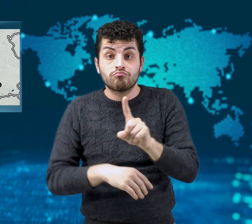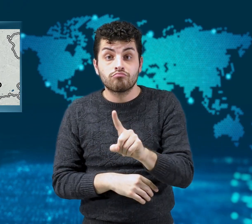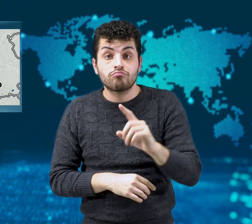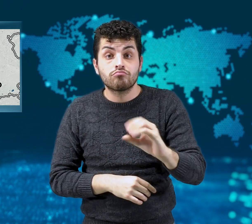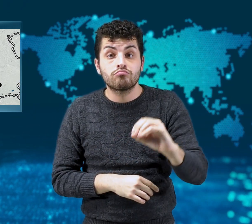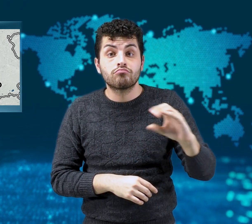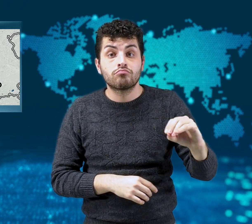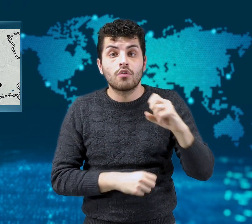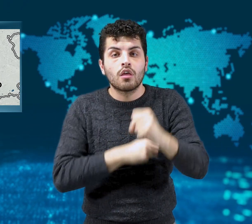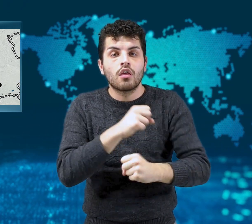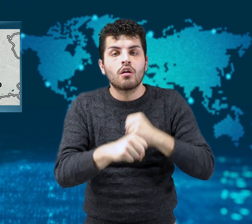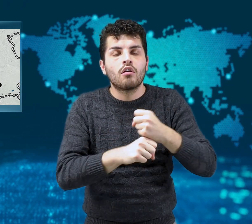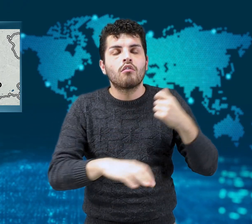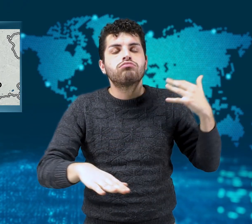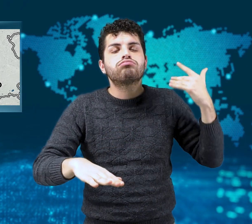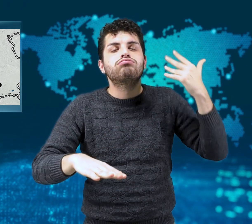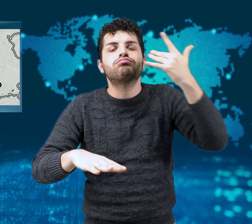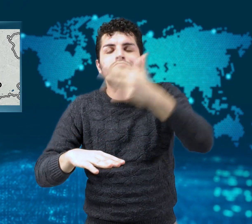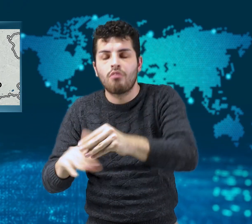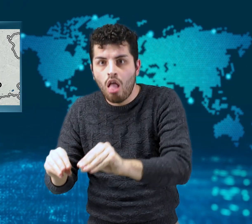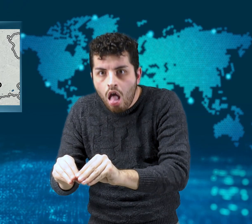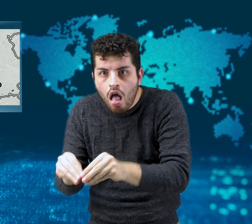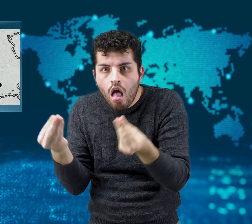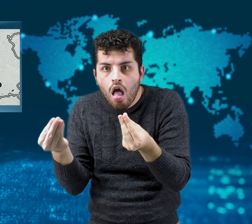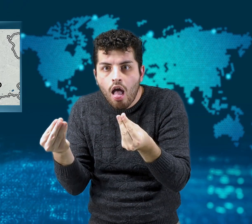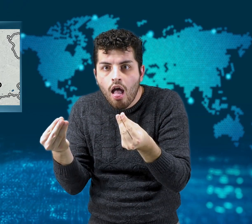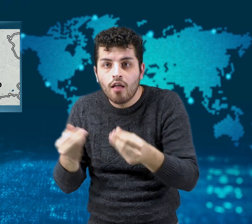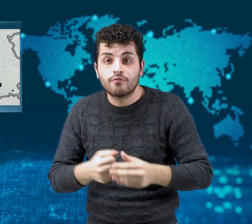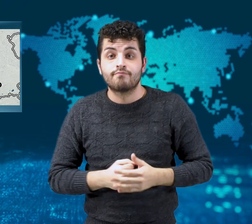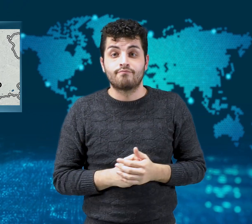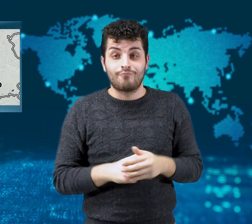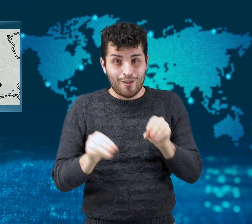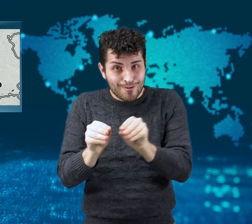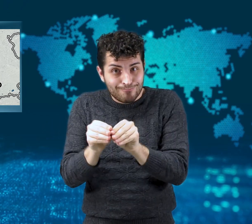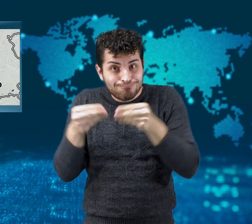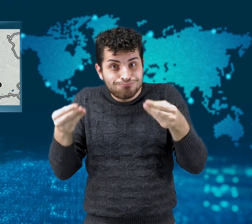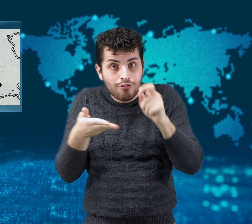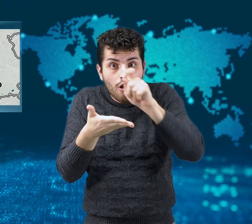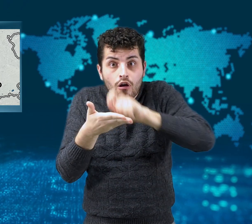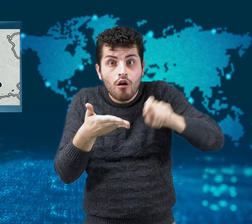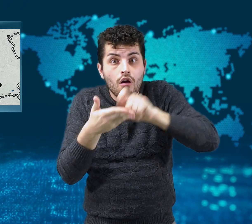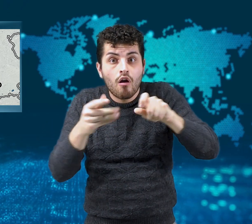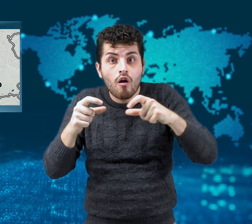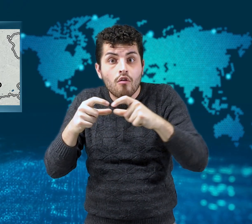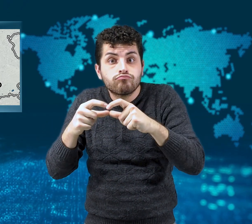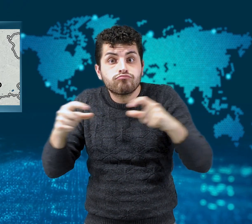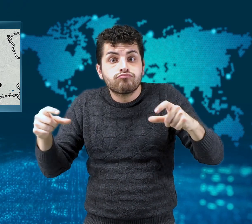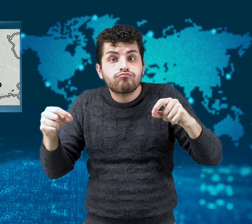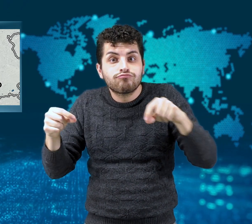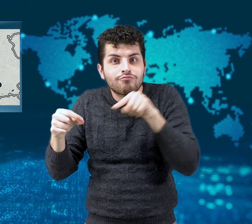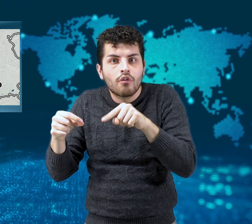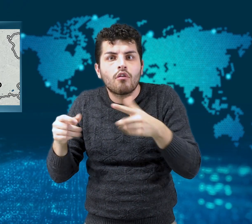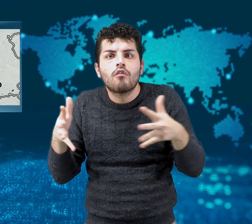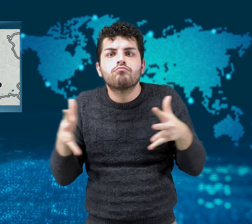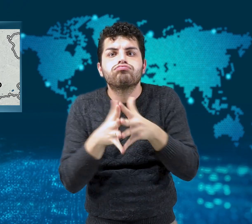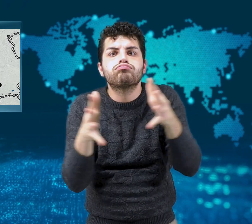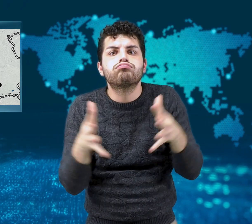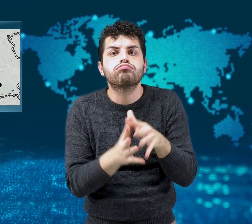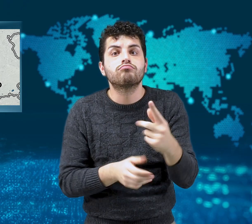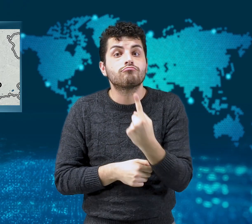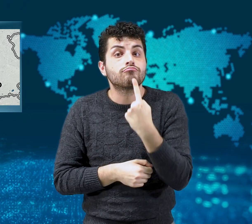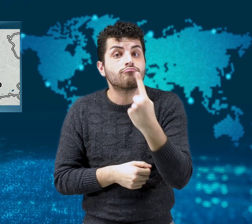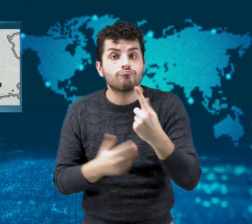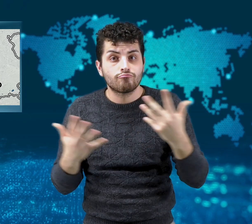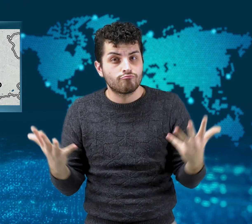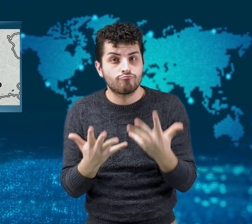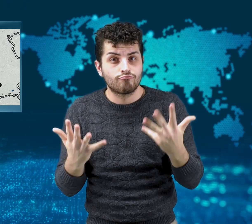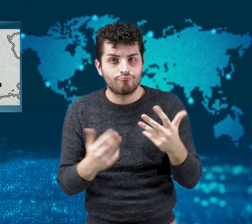The message was written by a Prussian officer to his superior